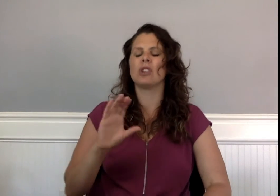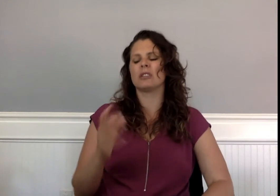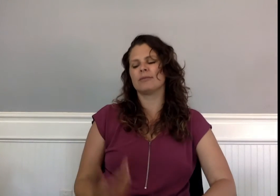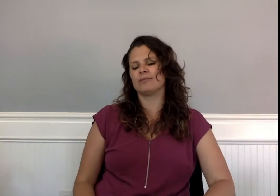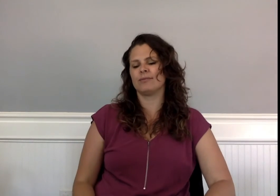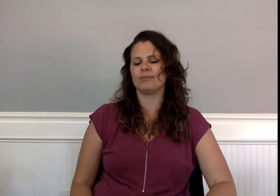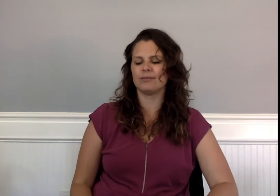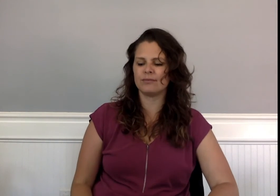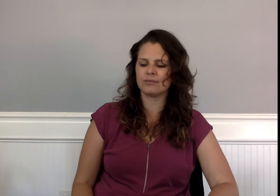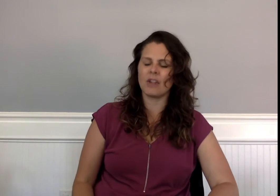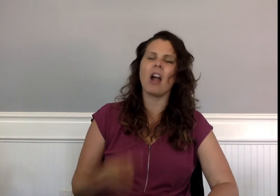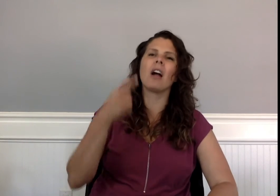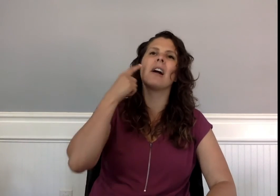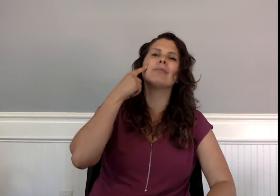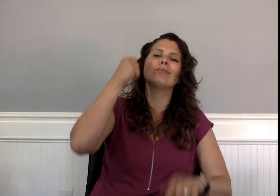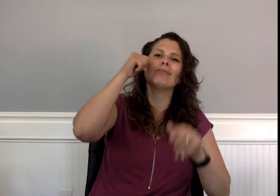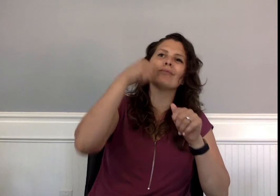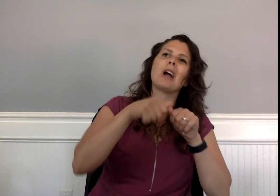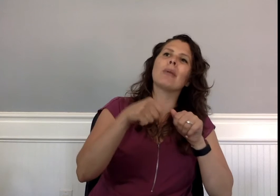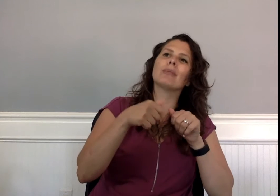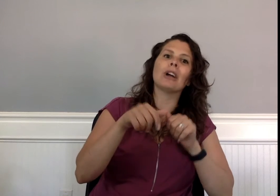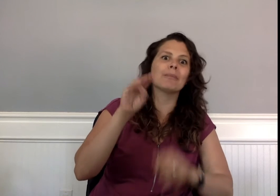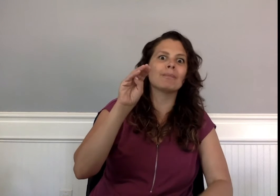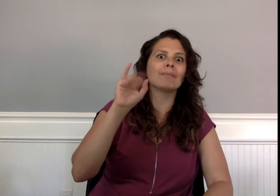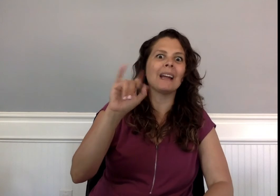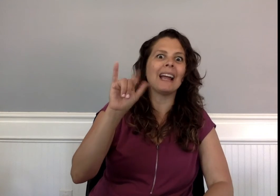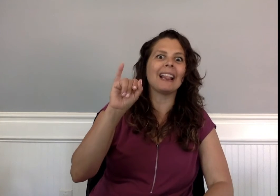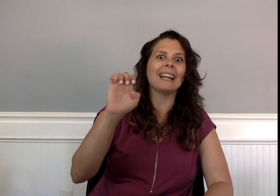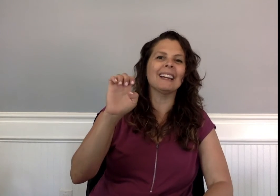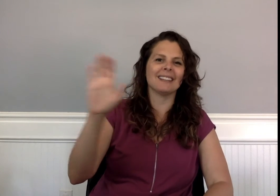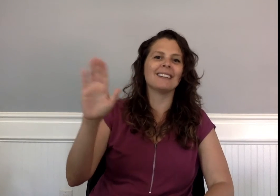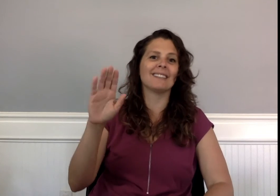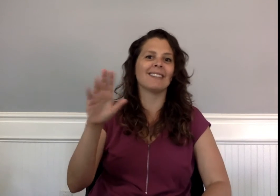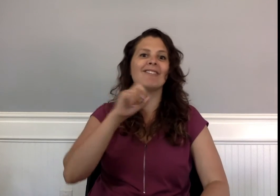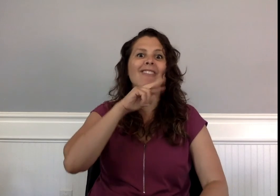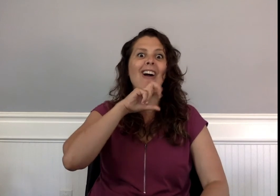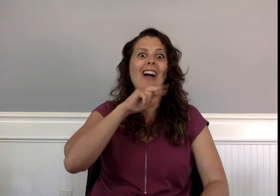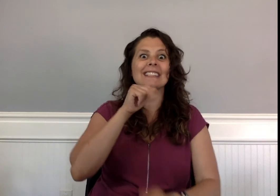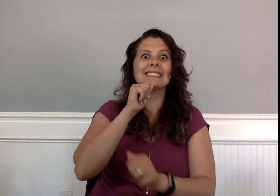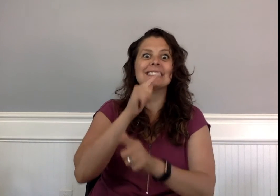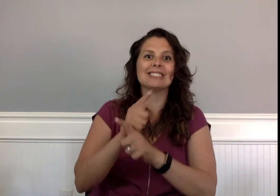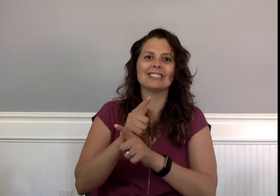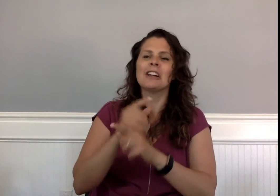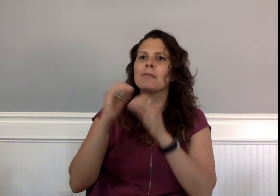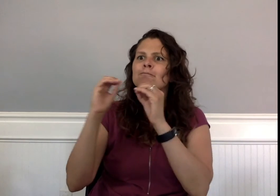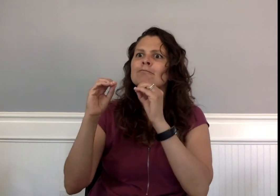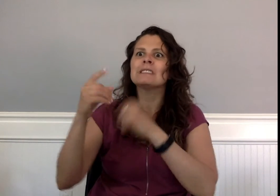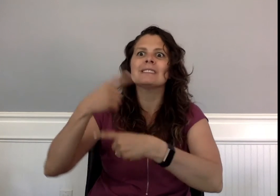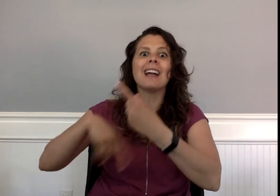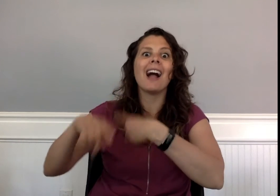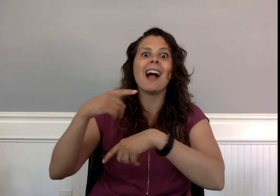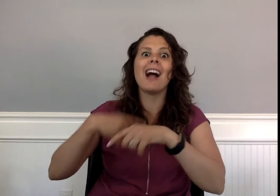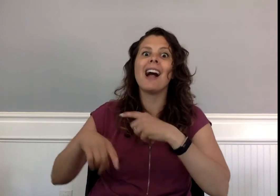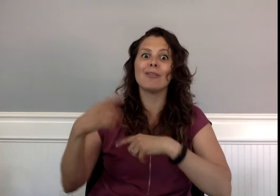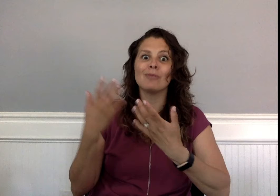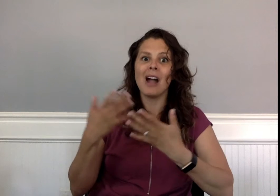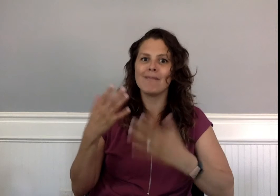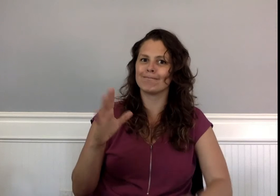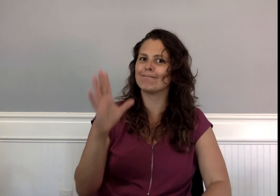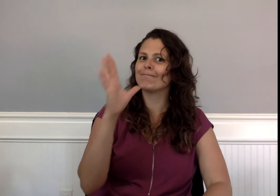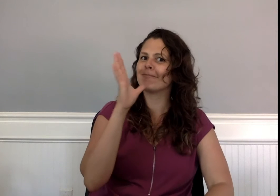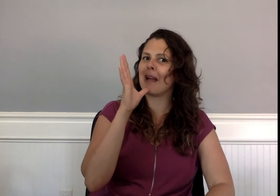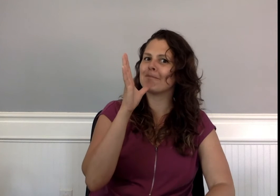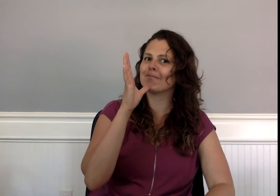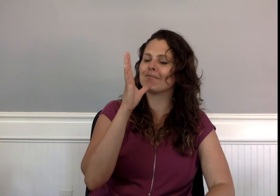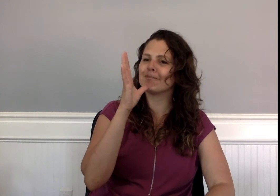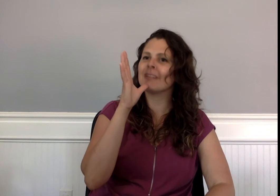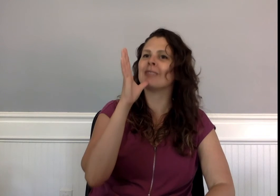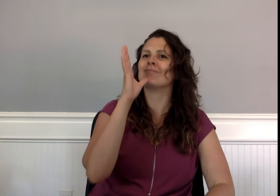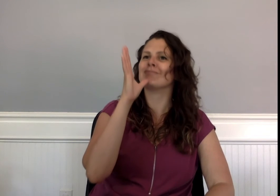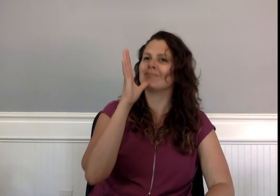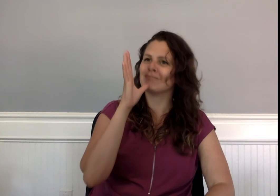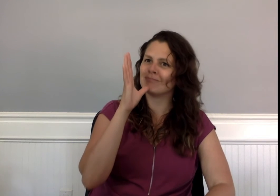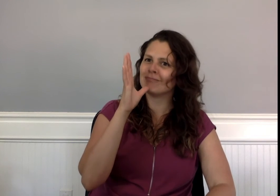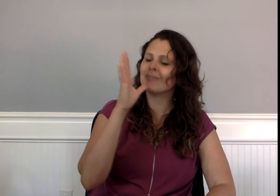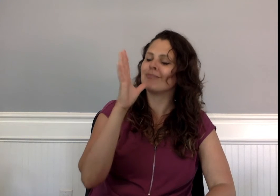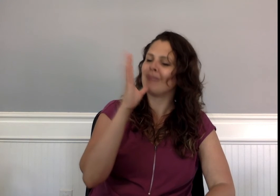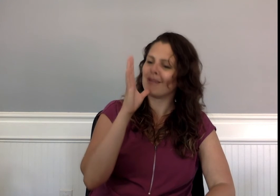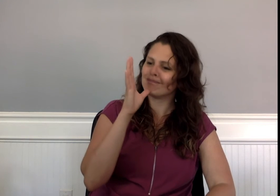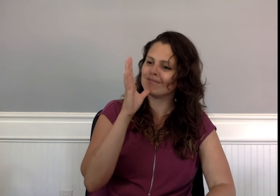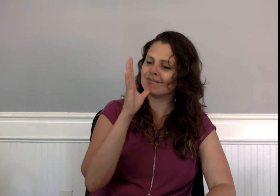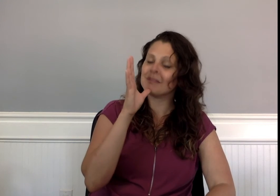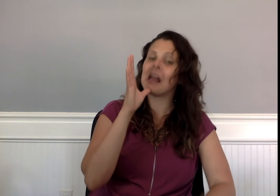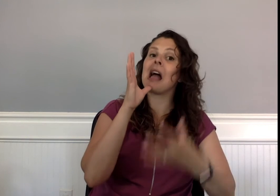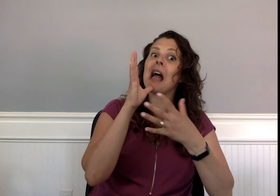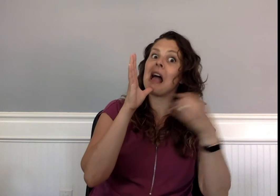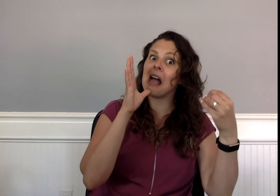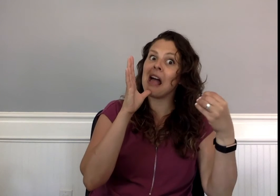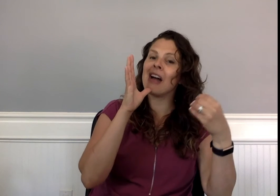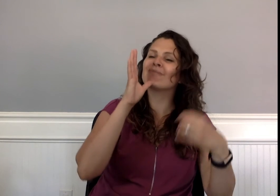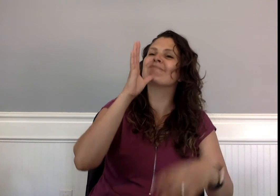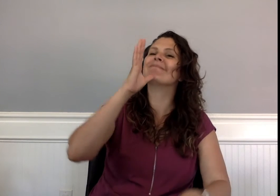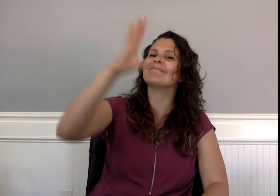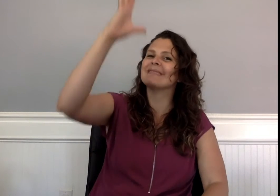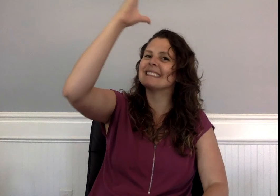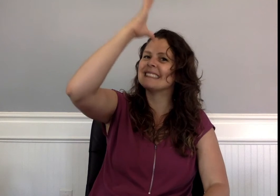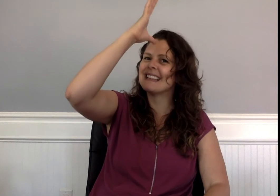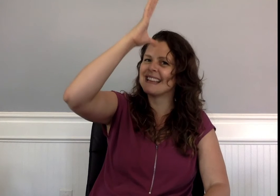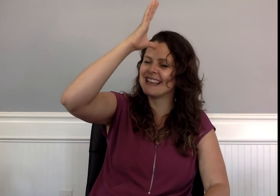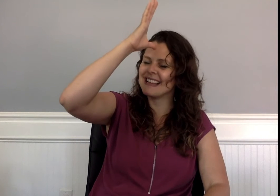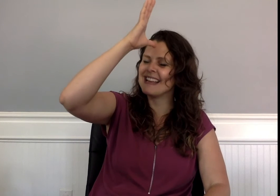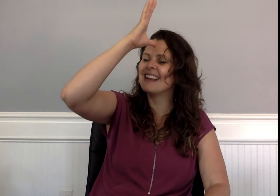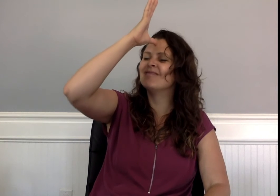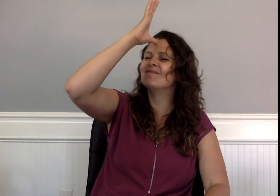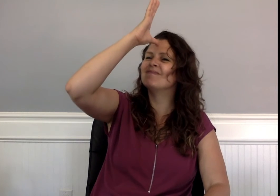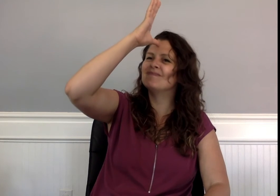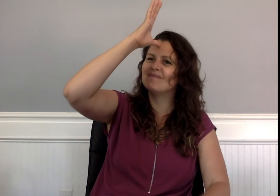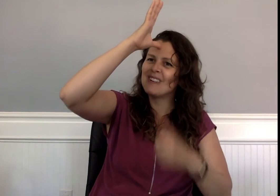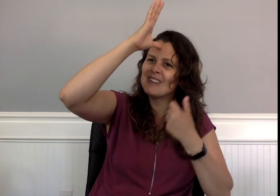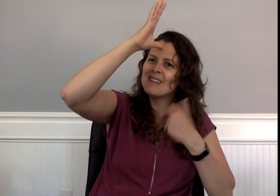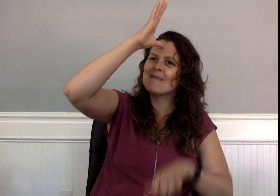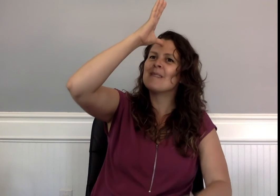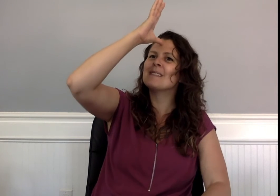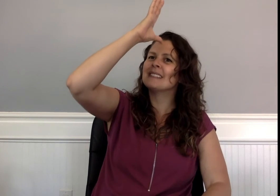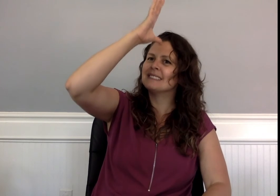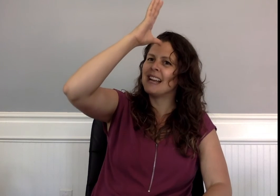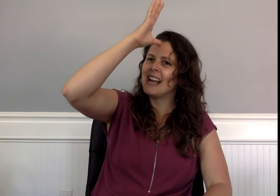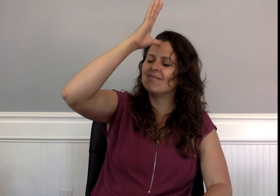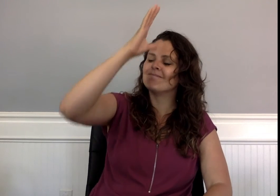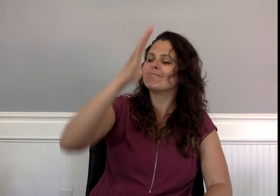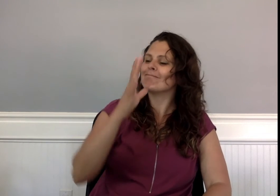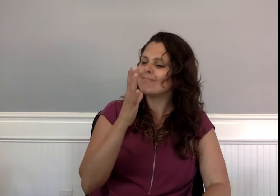Charlie practiced the signs Millie had shown him. “Mom” and "Dad"